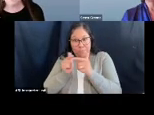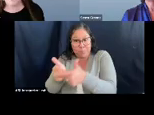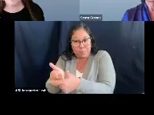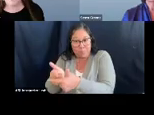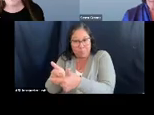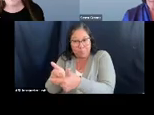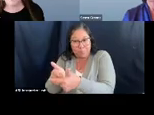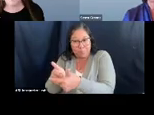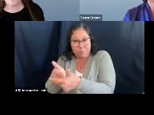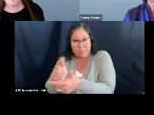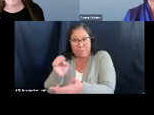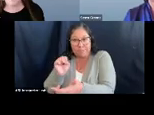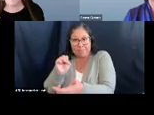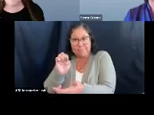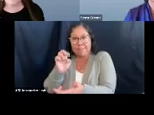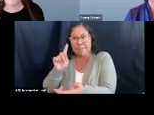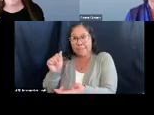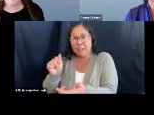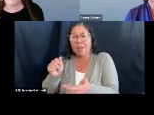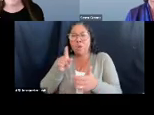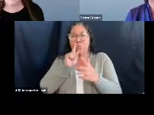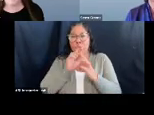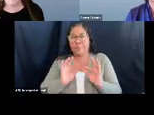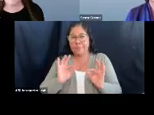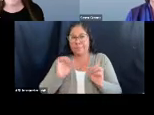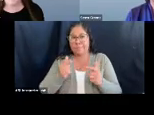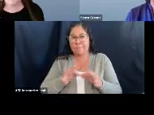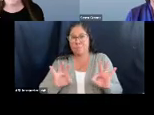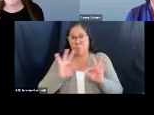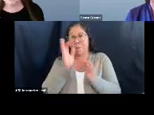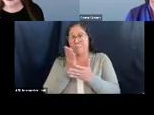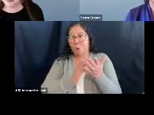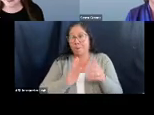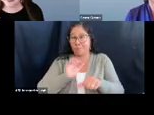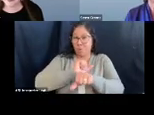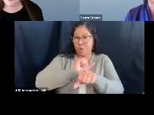Thank you. A significant part of this work is getting your feedback like Robin shared. So,